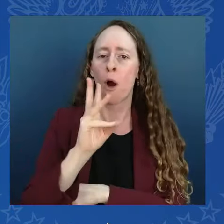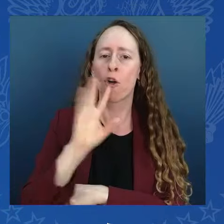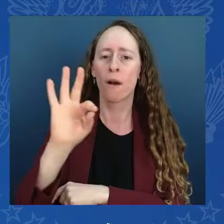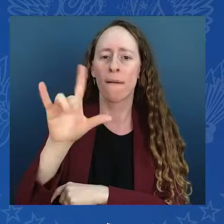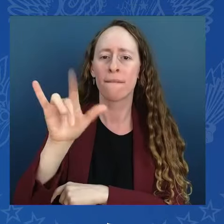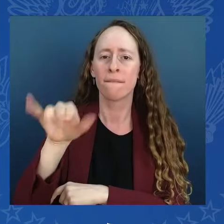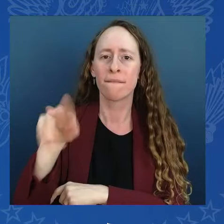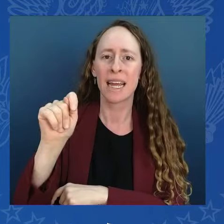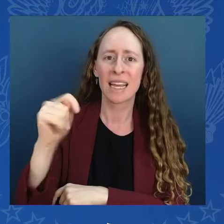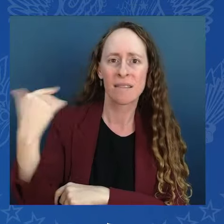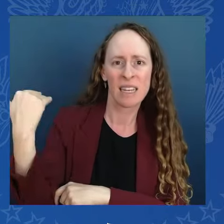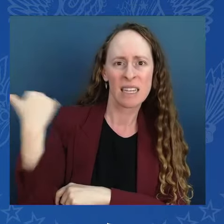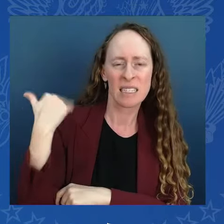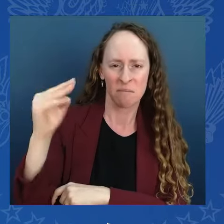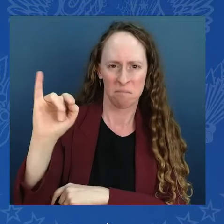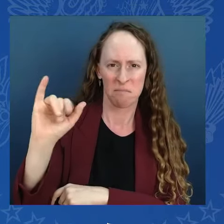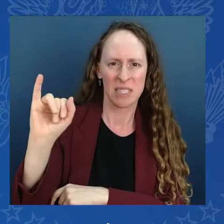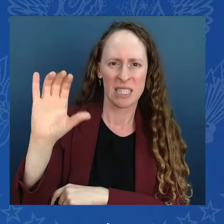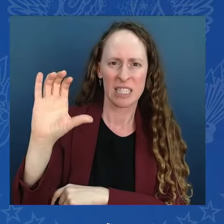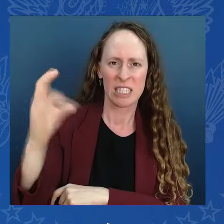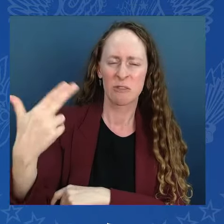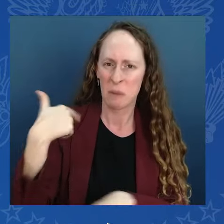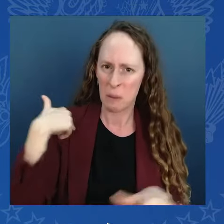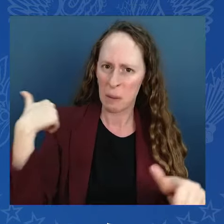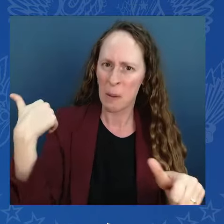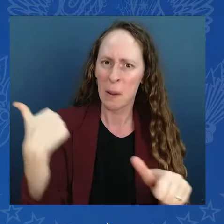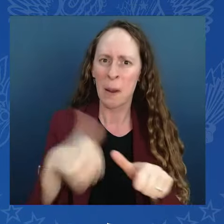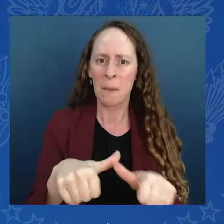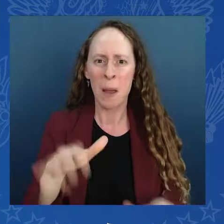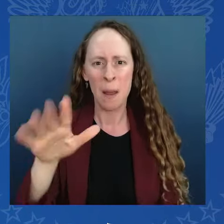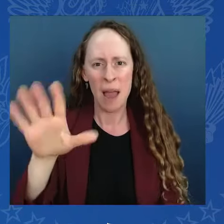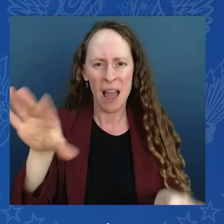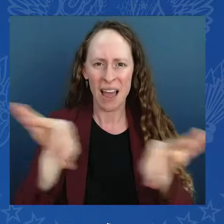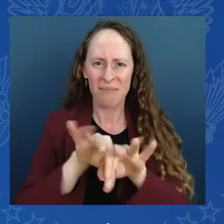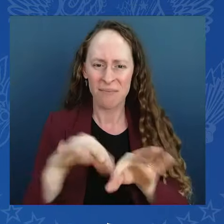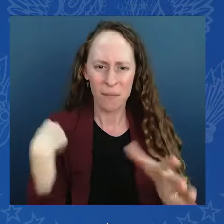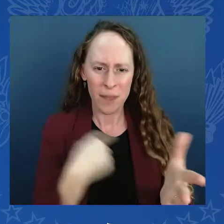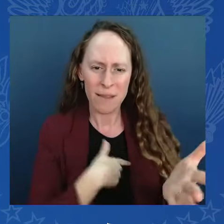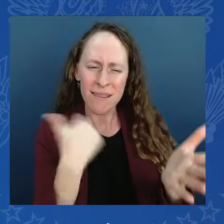and for our environment is also good for our economy and it's good for jobs.